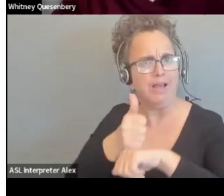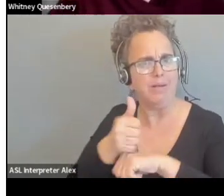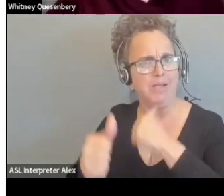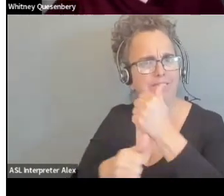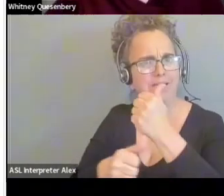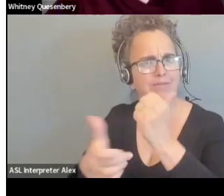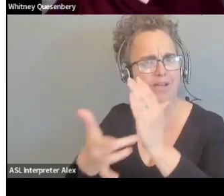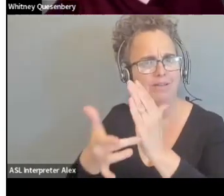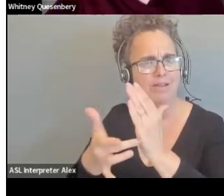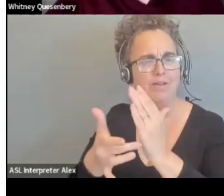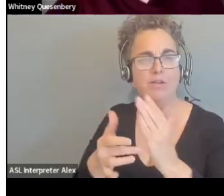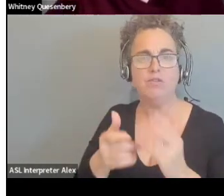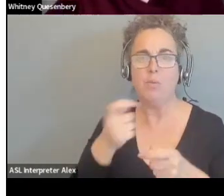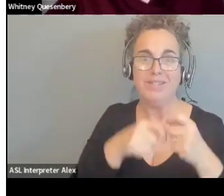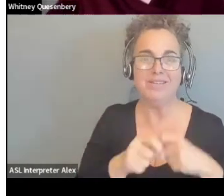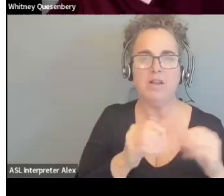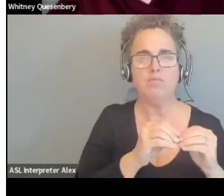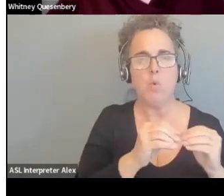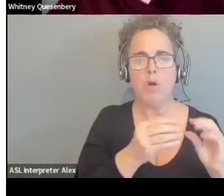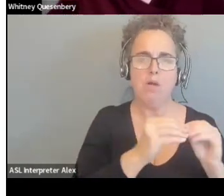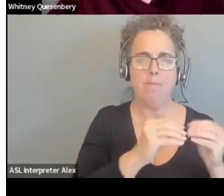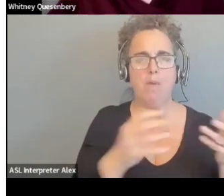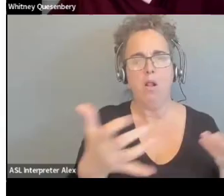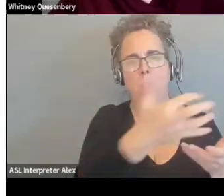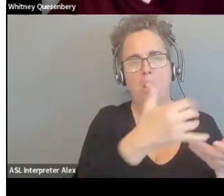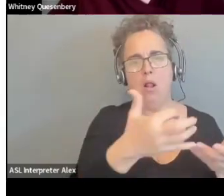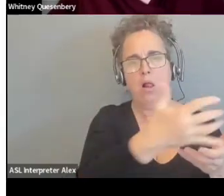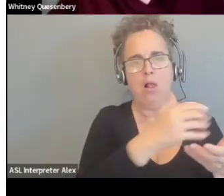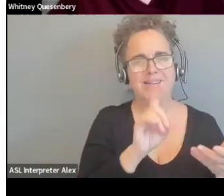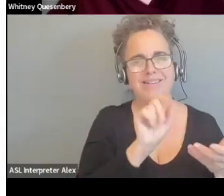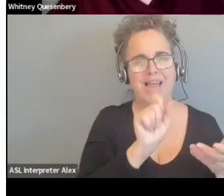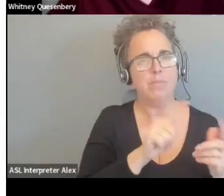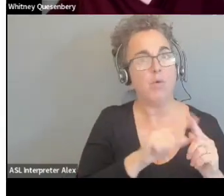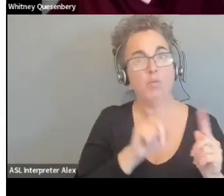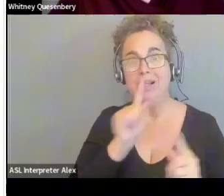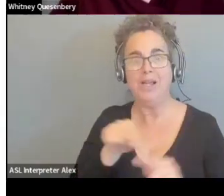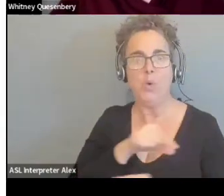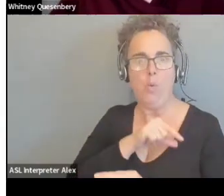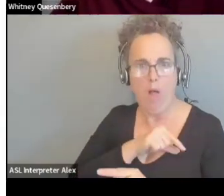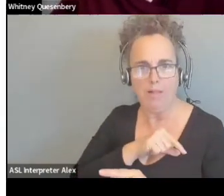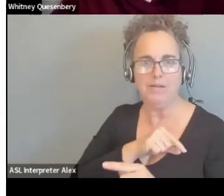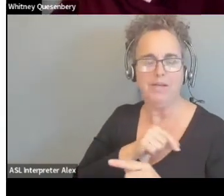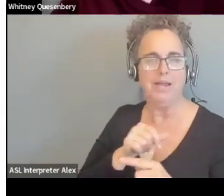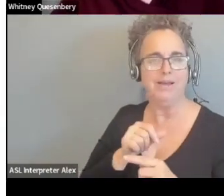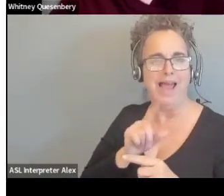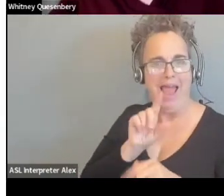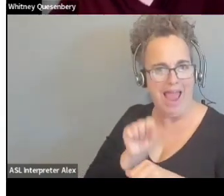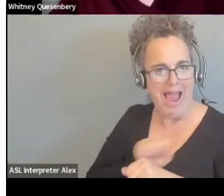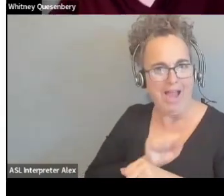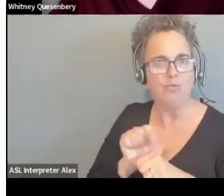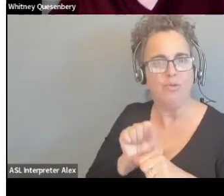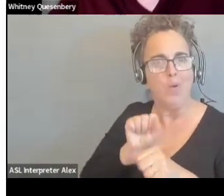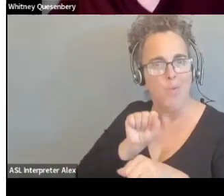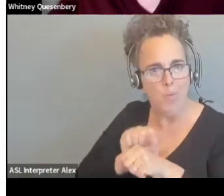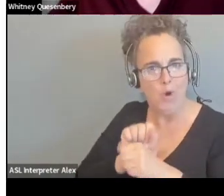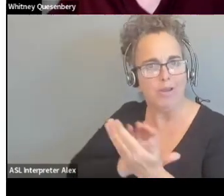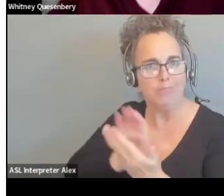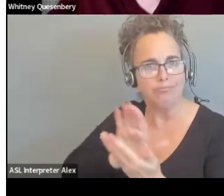to more qualitative data to things that you learn can really learn only by interacting with an individual in, in, in, in pieces.